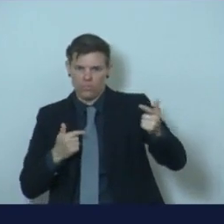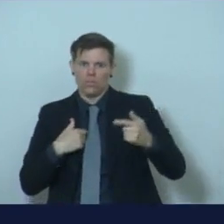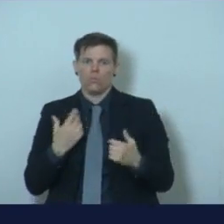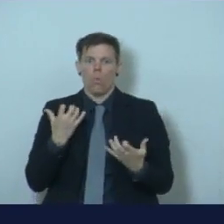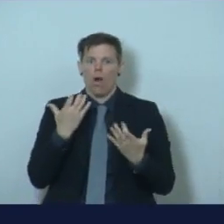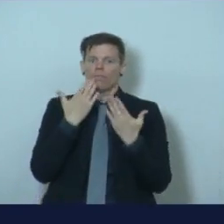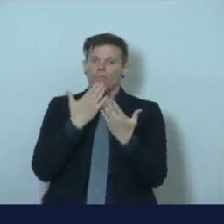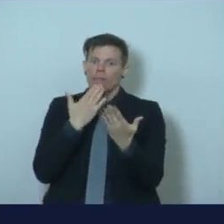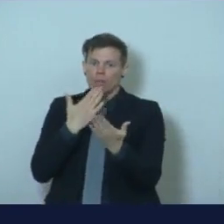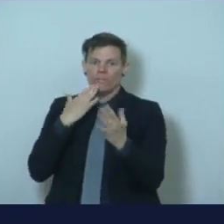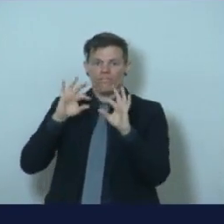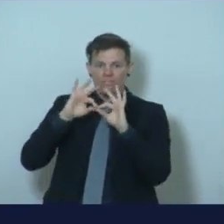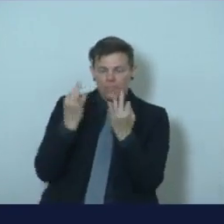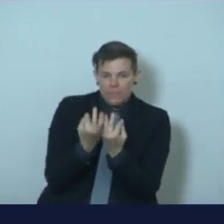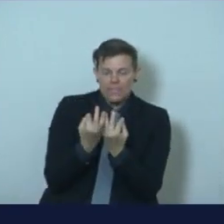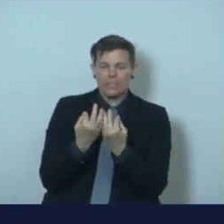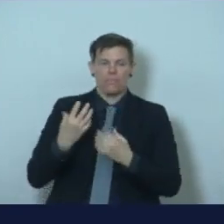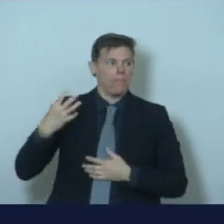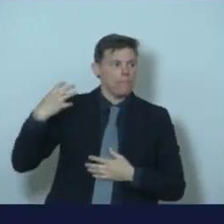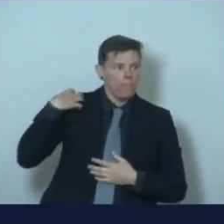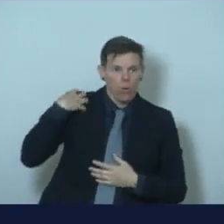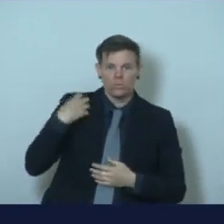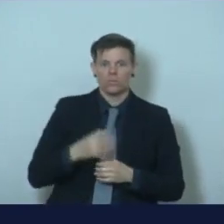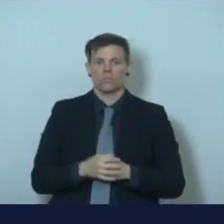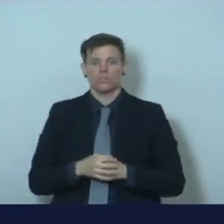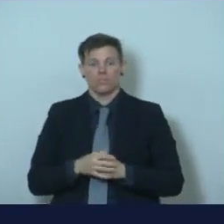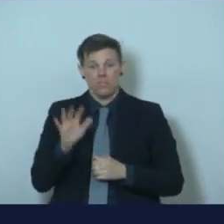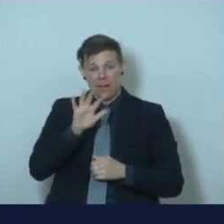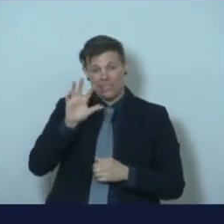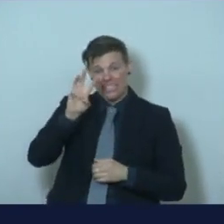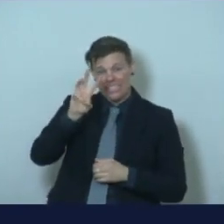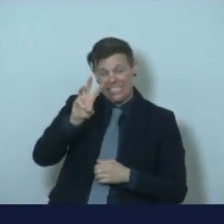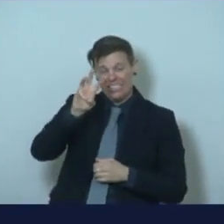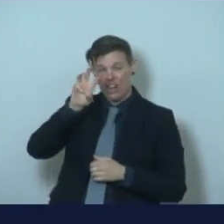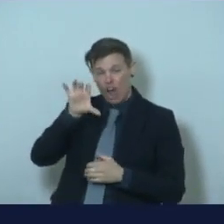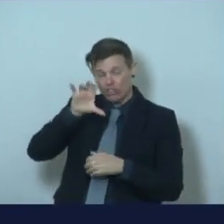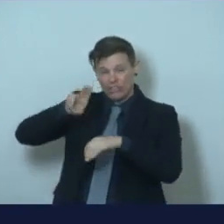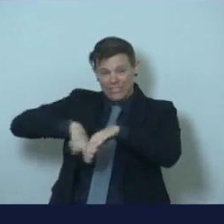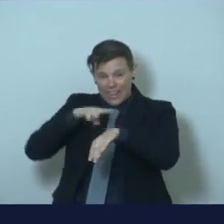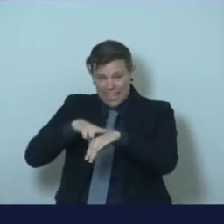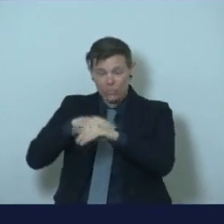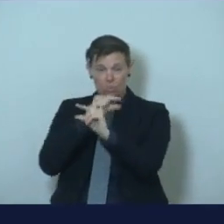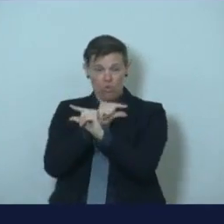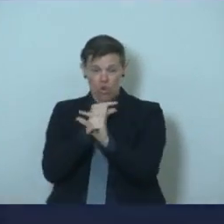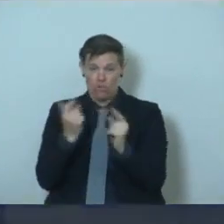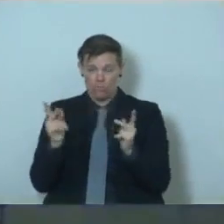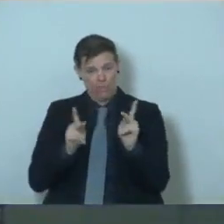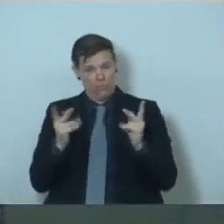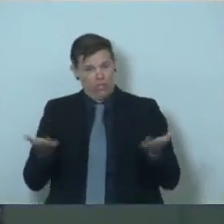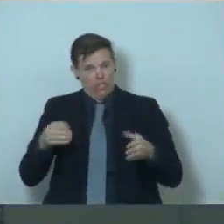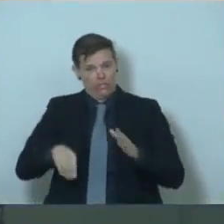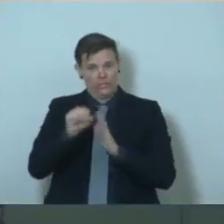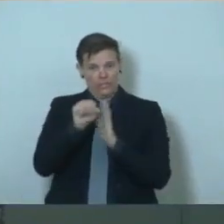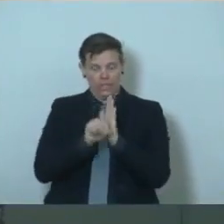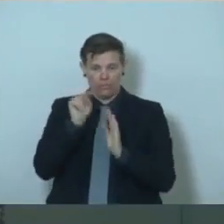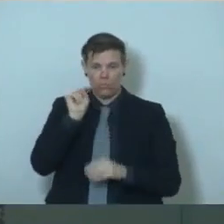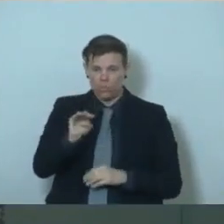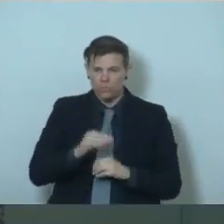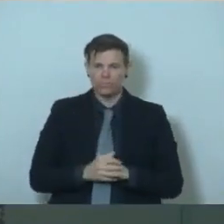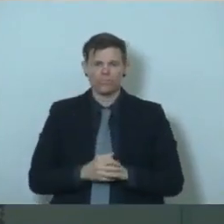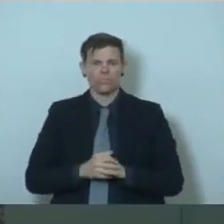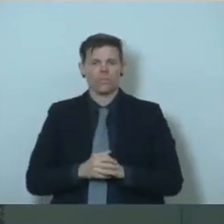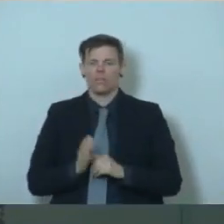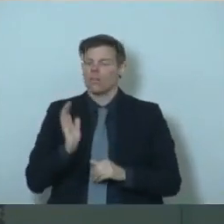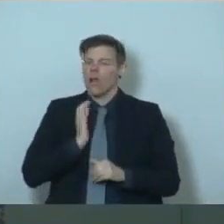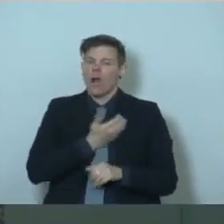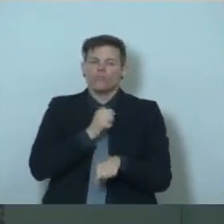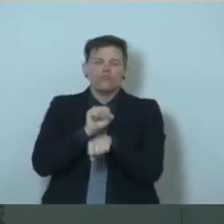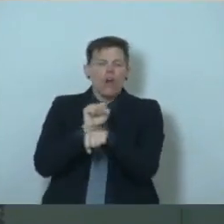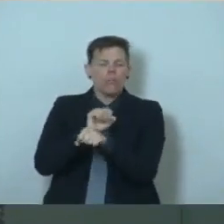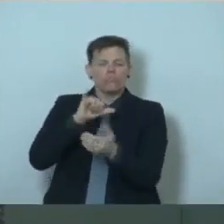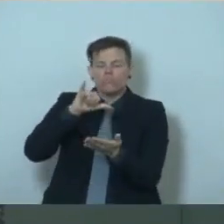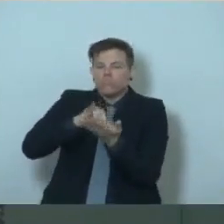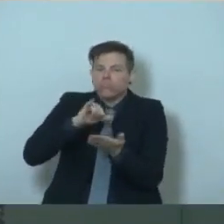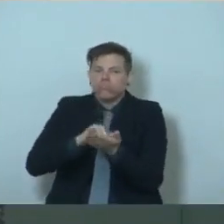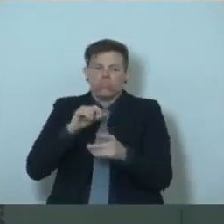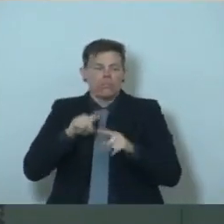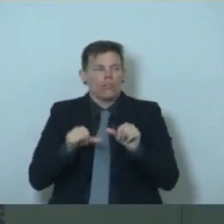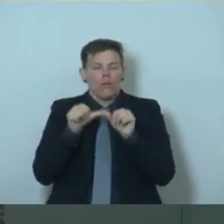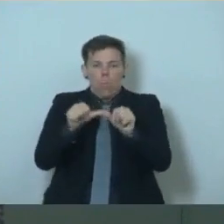BEFORE I START I WOULD LIKE TO EXTEND THE THANK YOU TO THE FAMILIES AND EMPLOY YESERS OF THE OVER 600 NEW MEXICO NATIONAL GUARDSMEN AND WOMEN THAT ARE HERE.